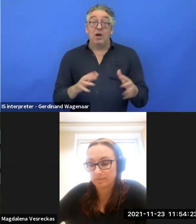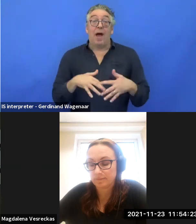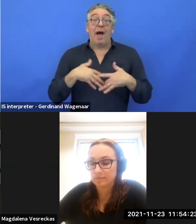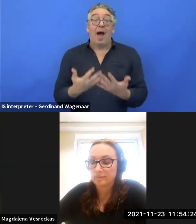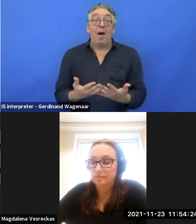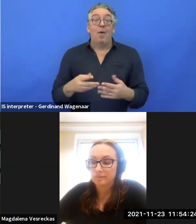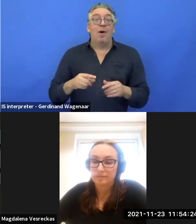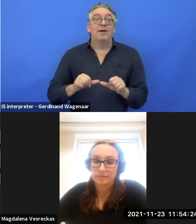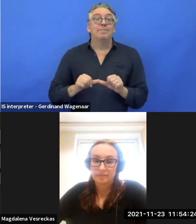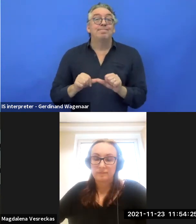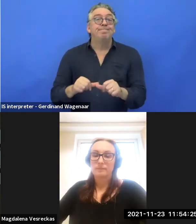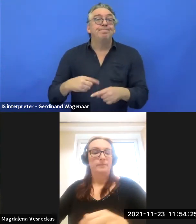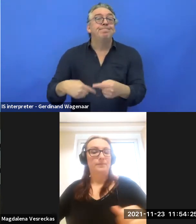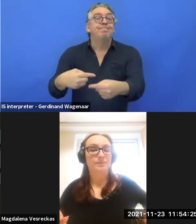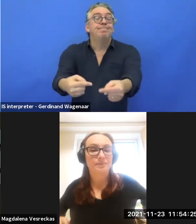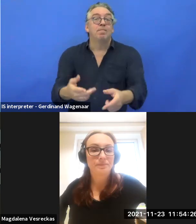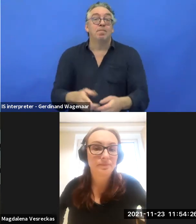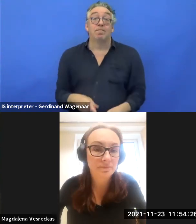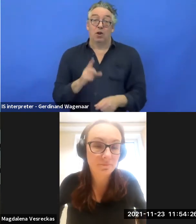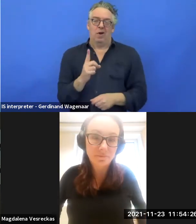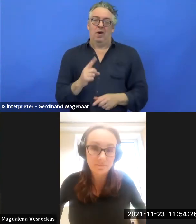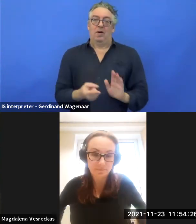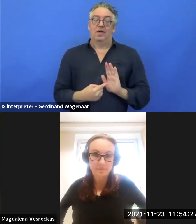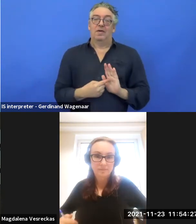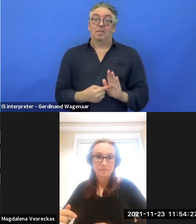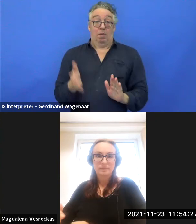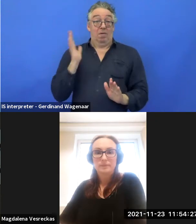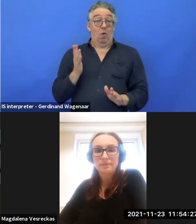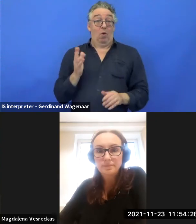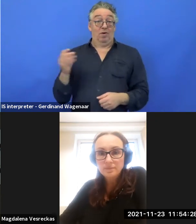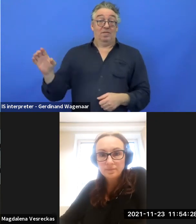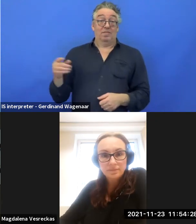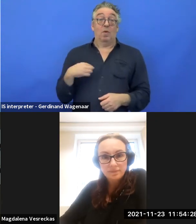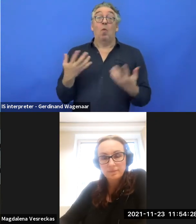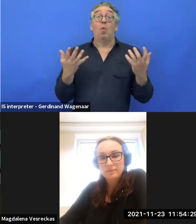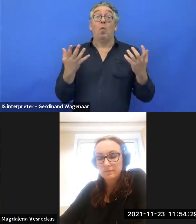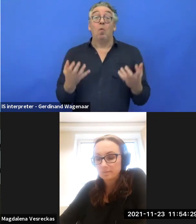We are trying to create a European platform for information